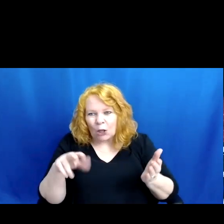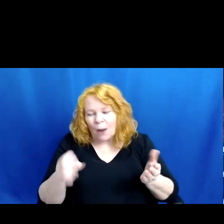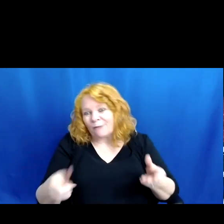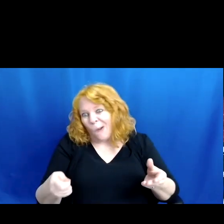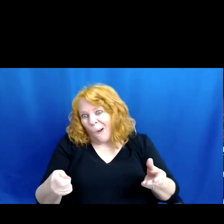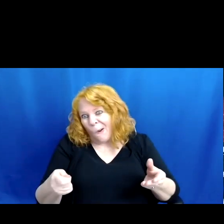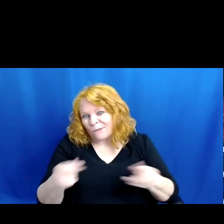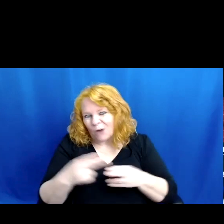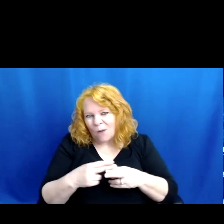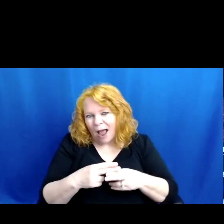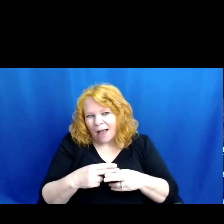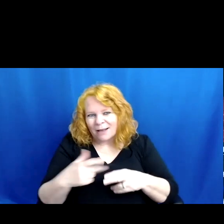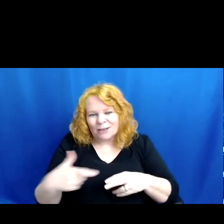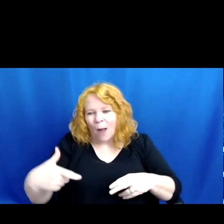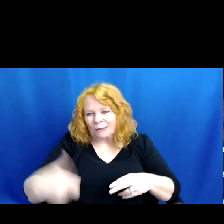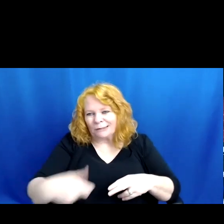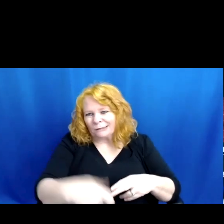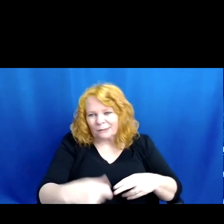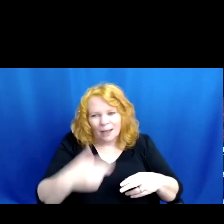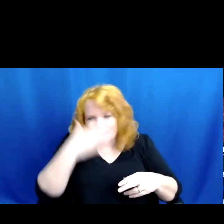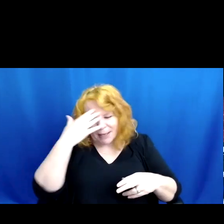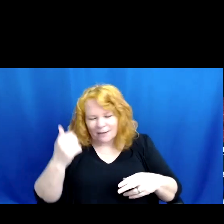That is the only reason I am using the staples, I would use glue otherwise.